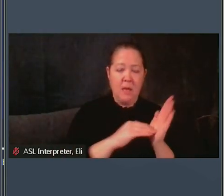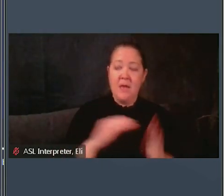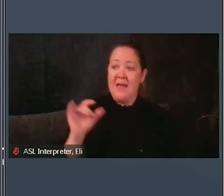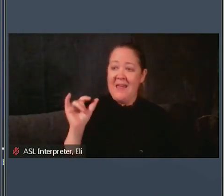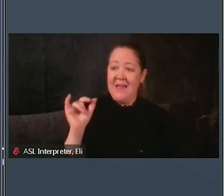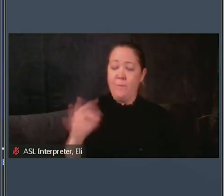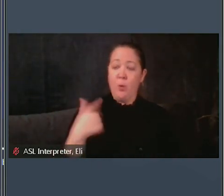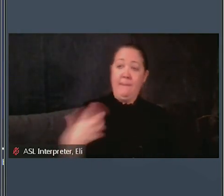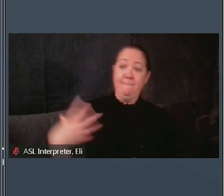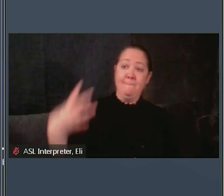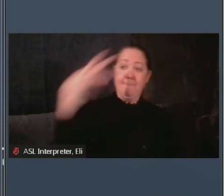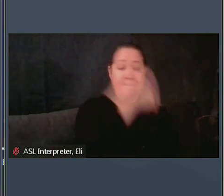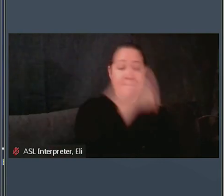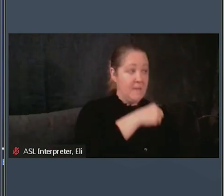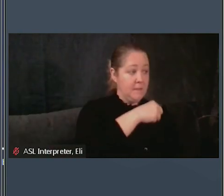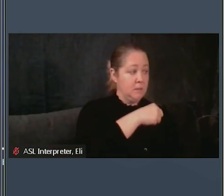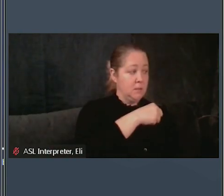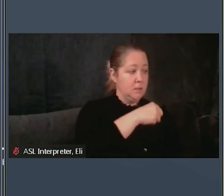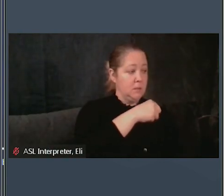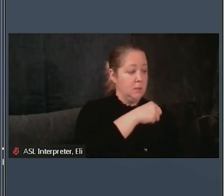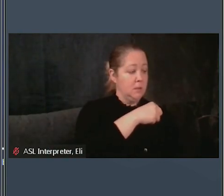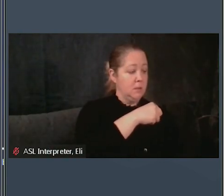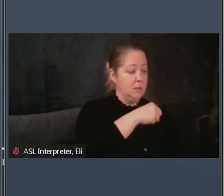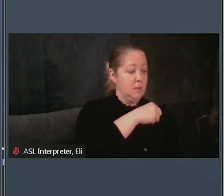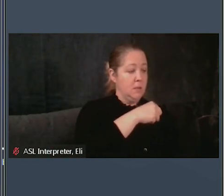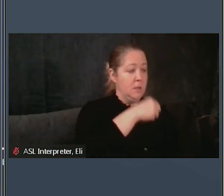we don't have to miss the Mark in the future.